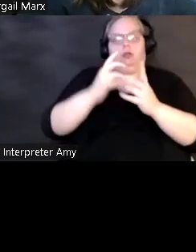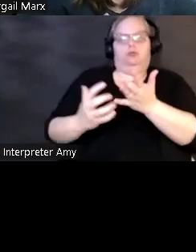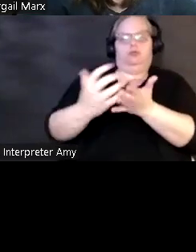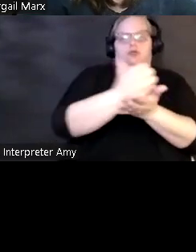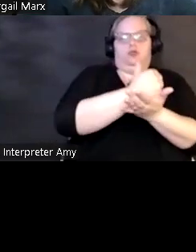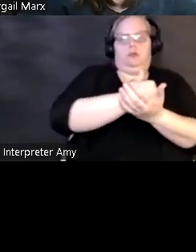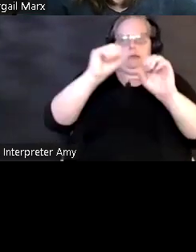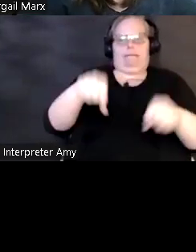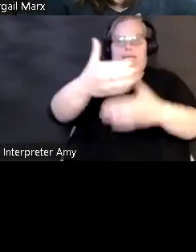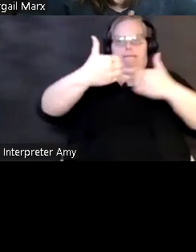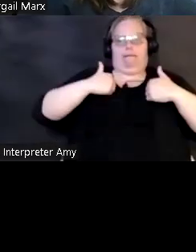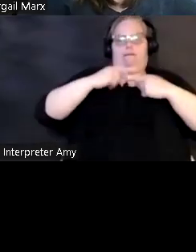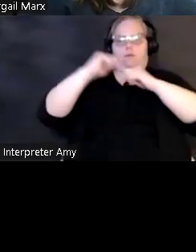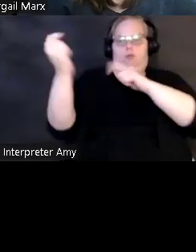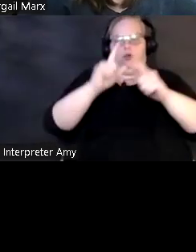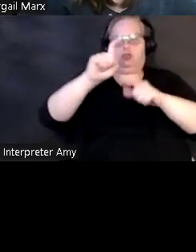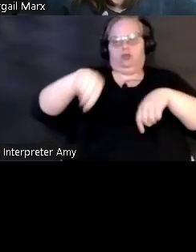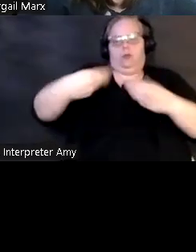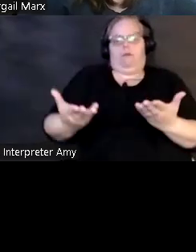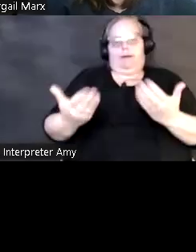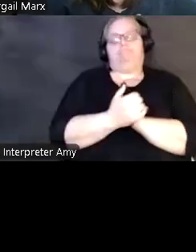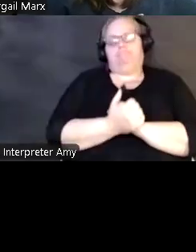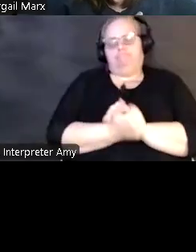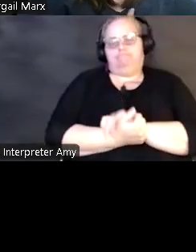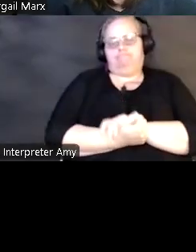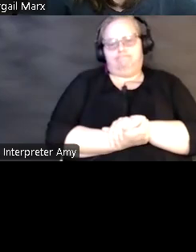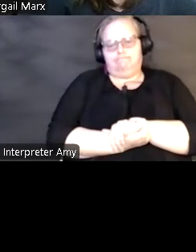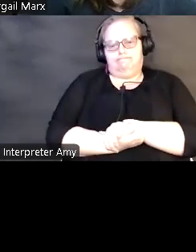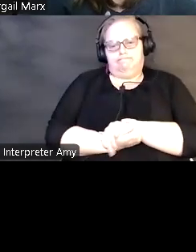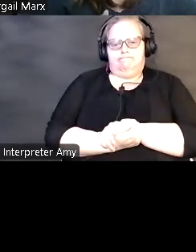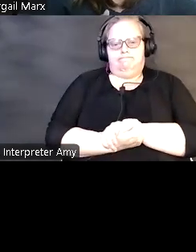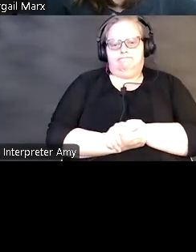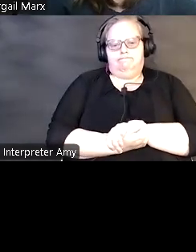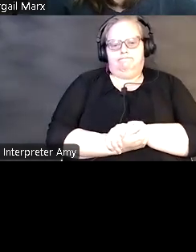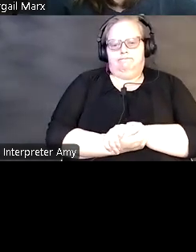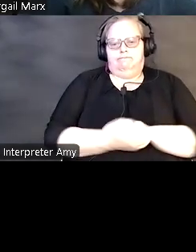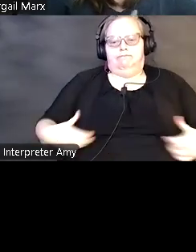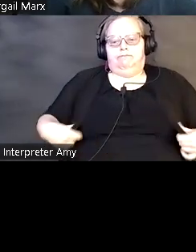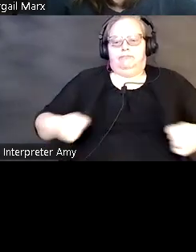what everybody should be provided with. >> Abby: And Laura added in the chat some